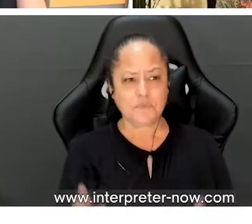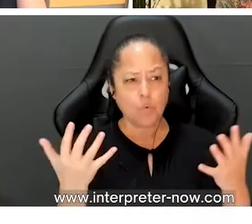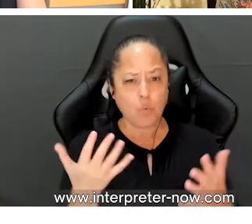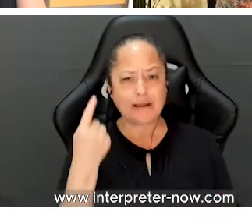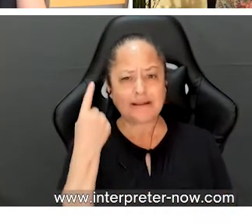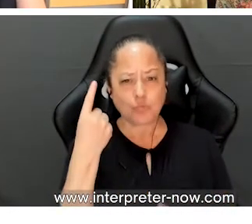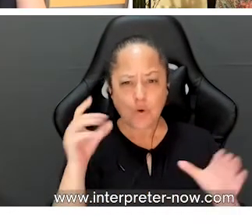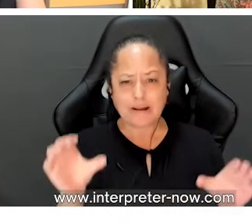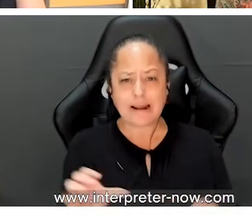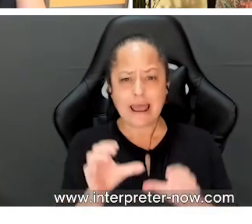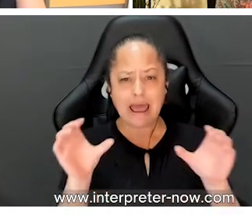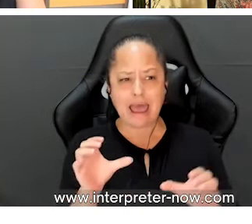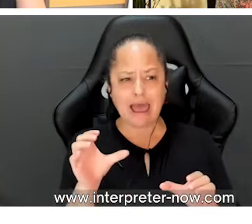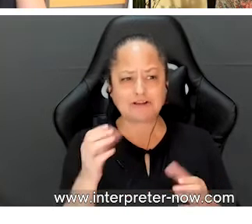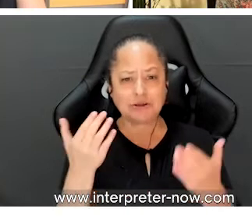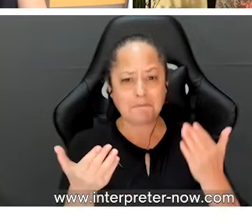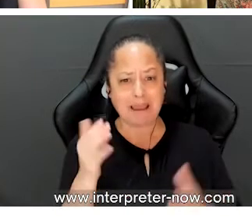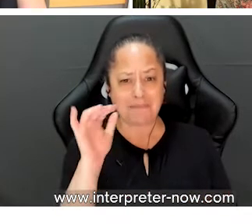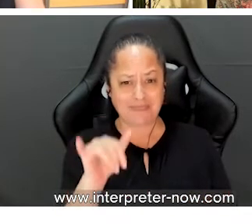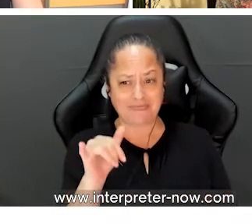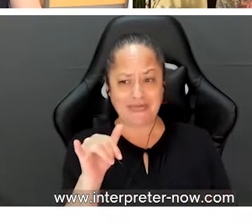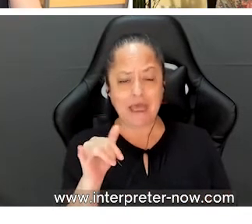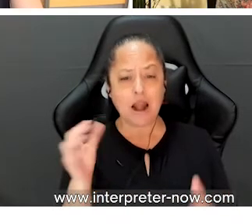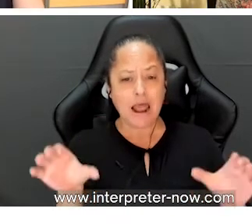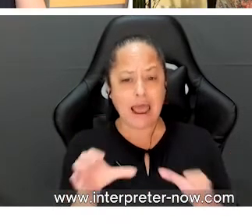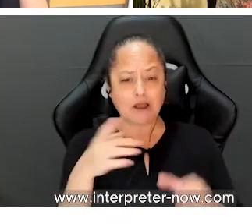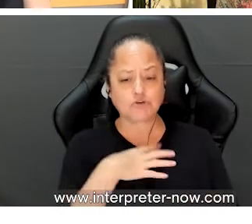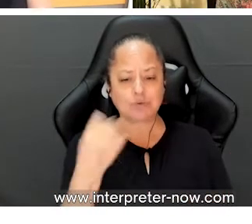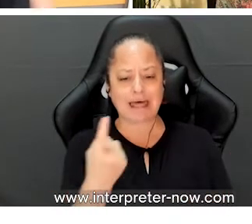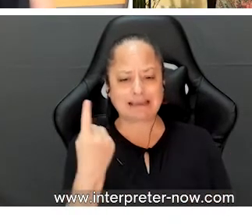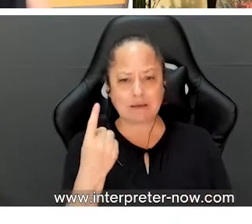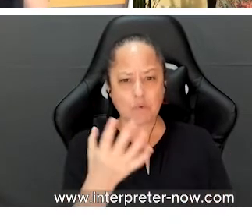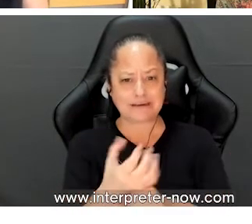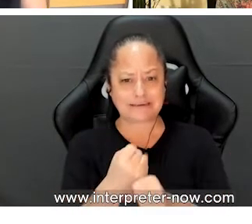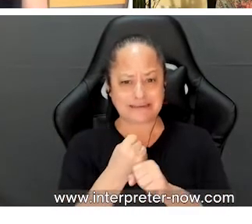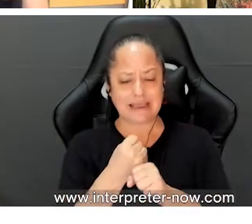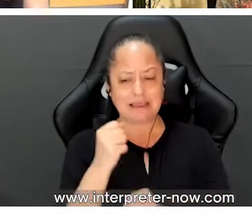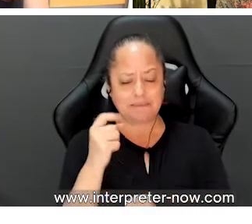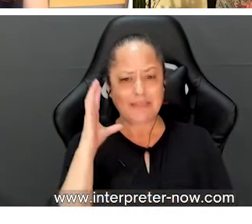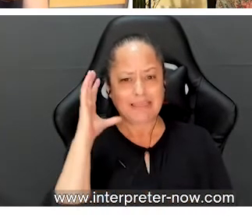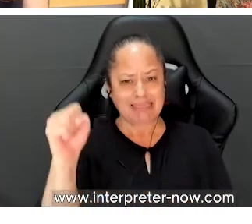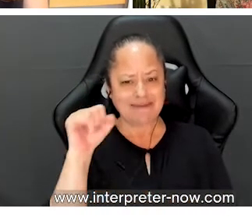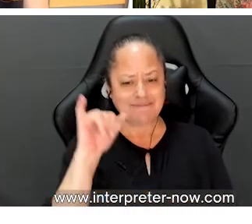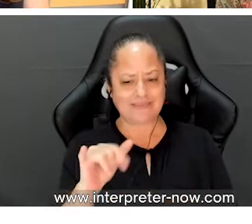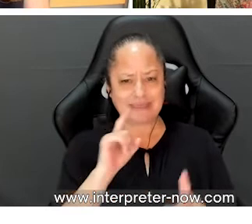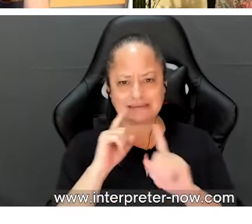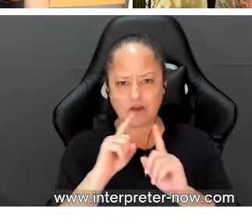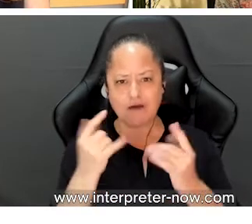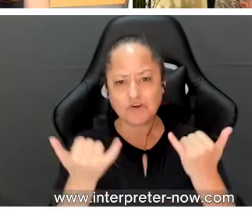What is one action, and it might be that, but what is one action you would like somebody to take coming away from this conversation today?